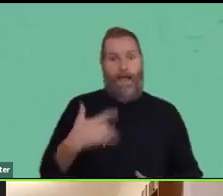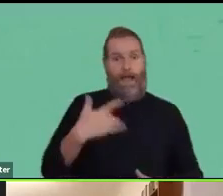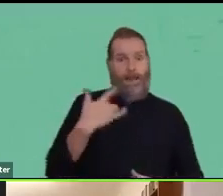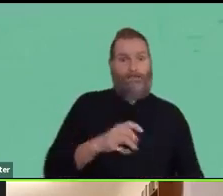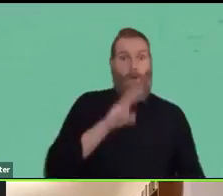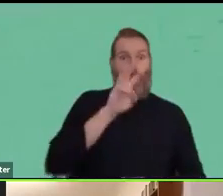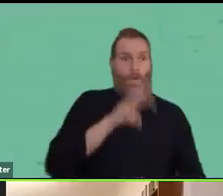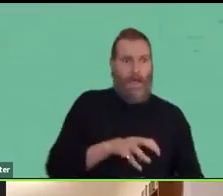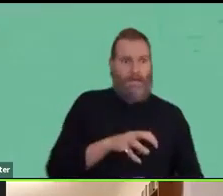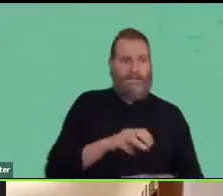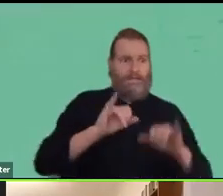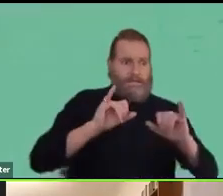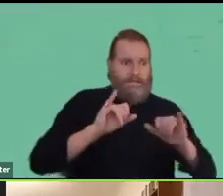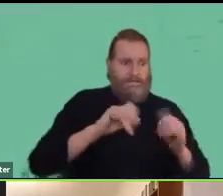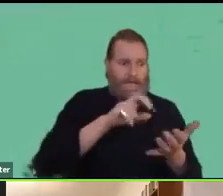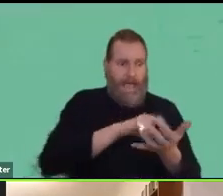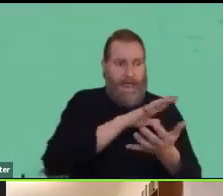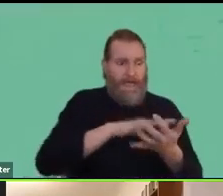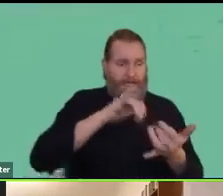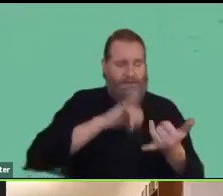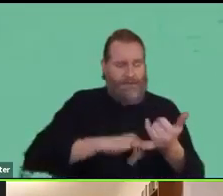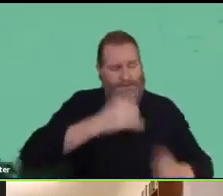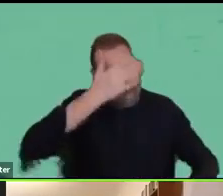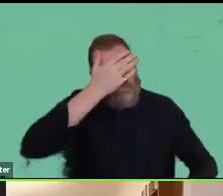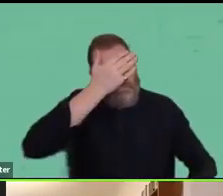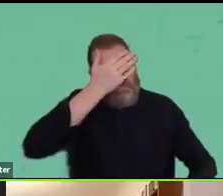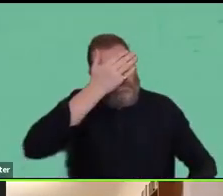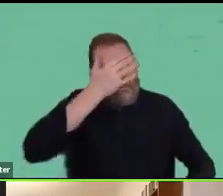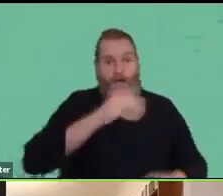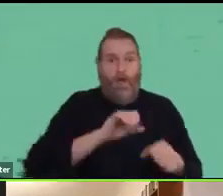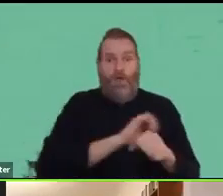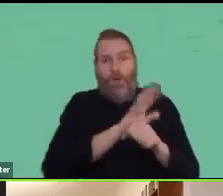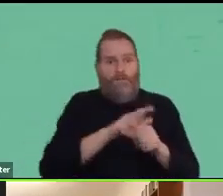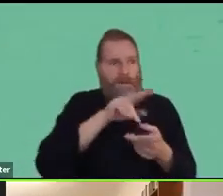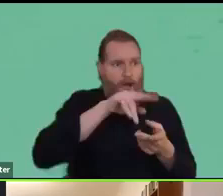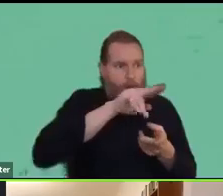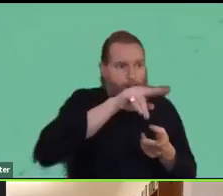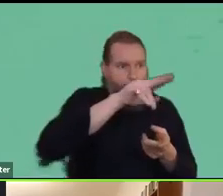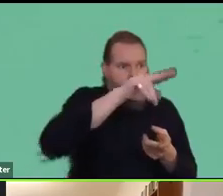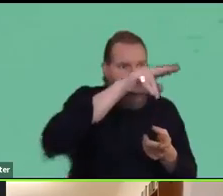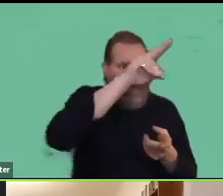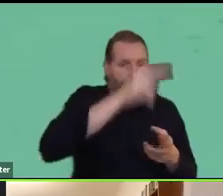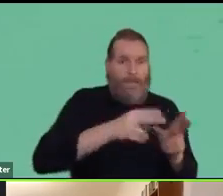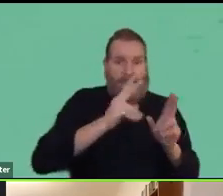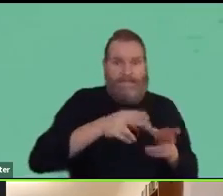at the seams where you know Covid is going up deaths are worse than their worst forecasts so